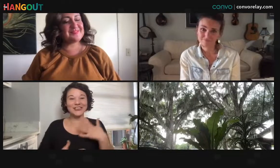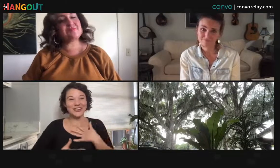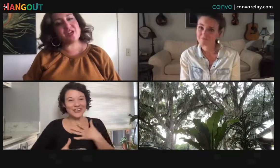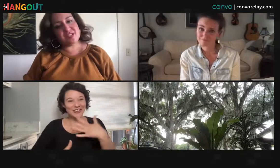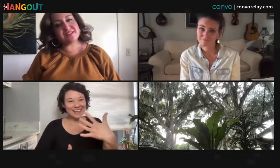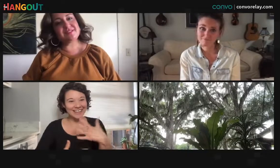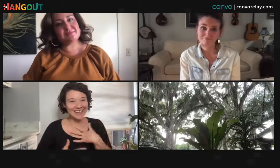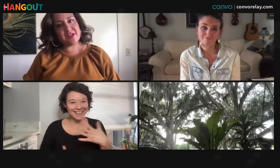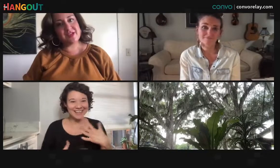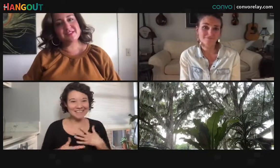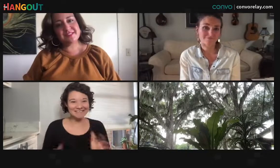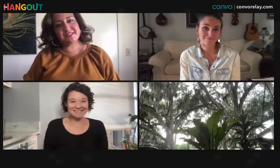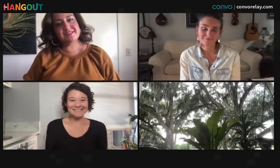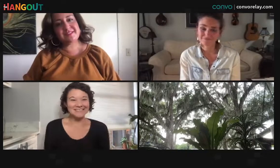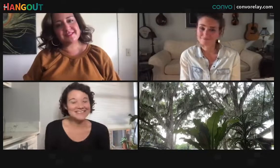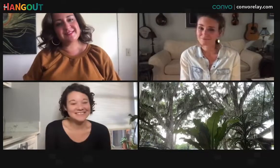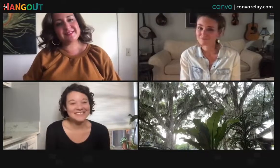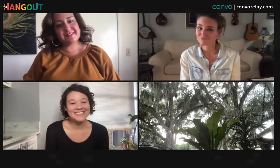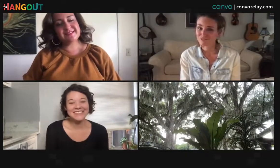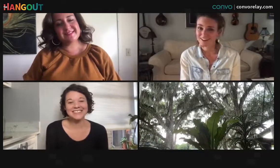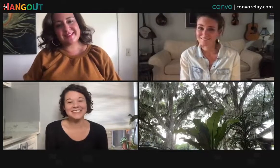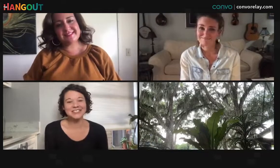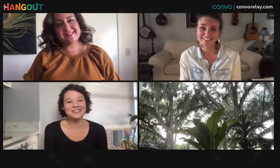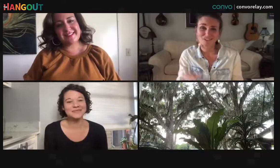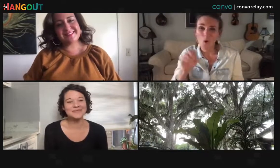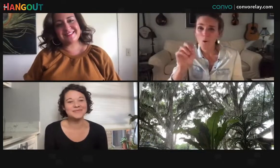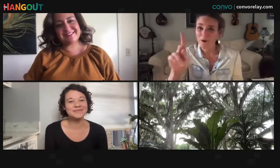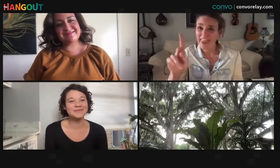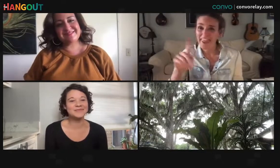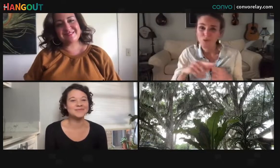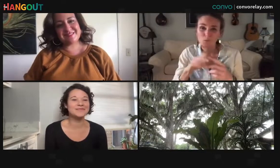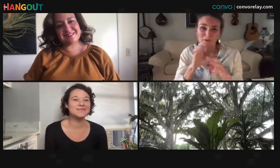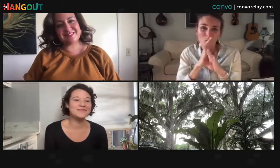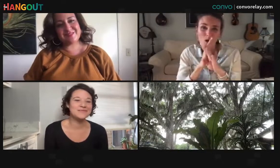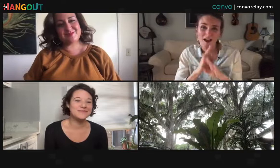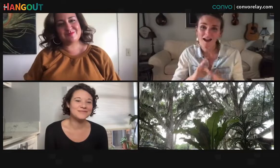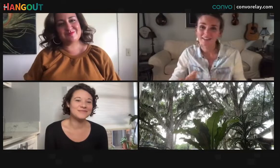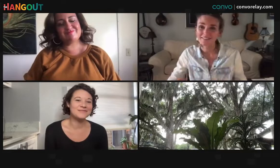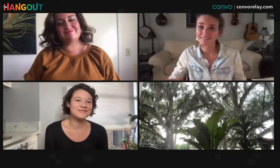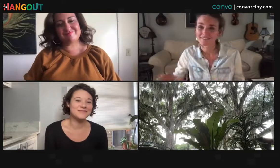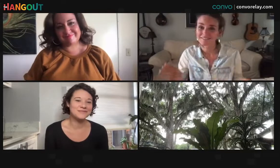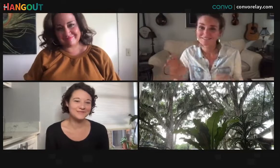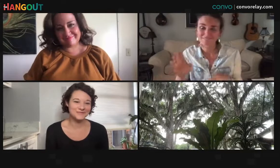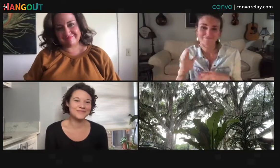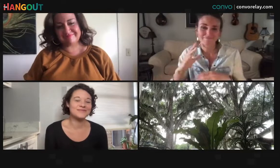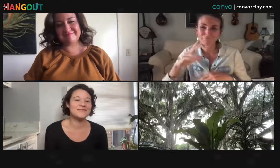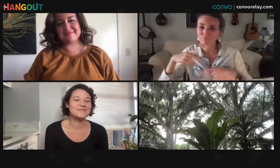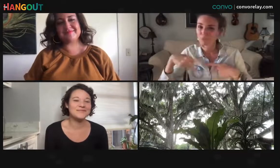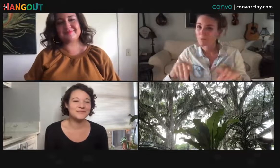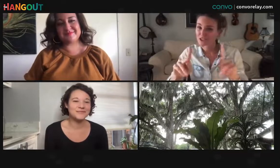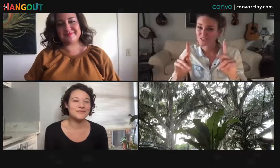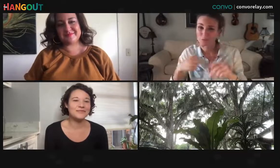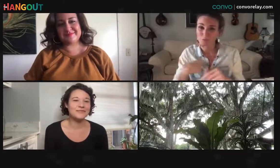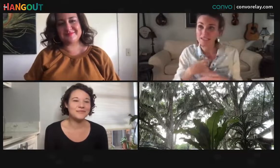just to pause this is mallory to pause and breathe some are here absolutely i think that it's okay to be quiet